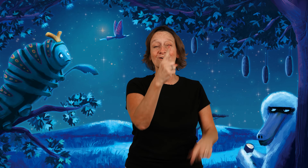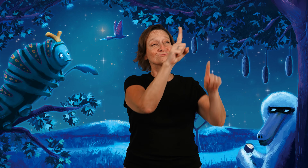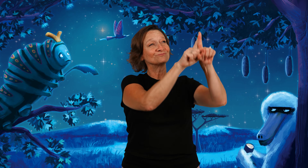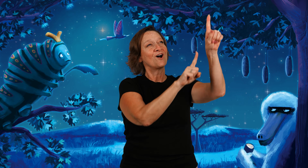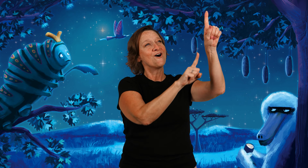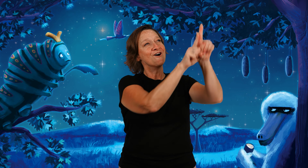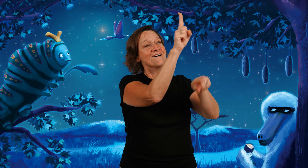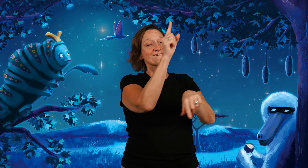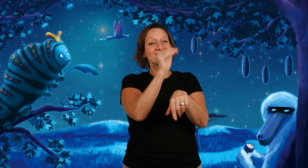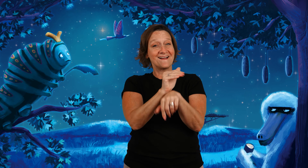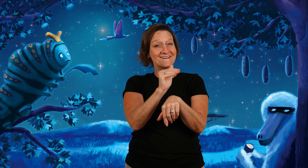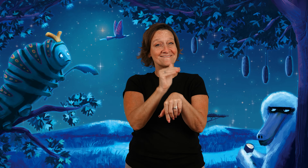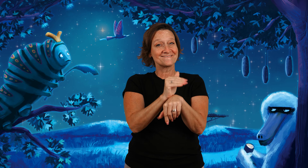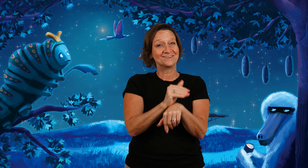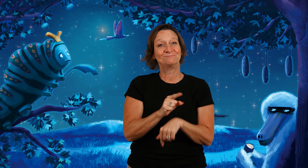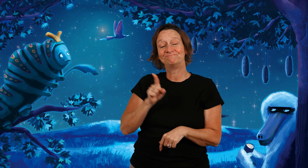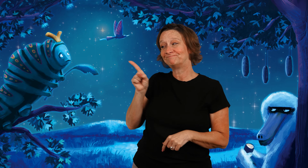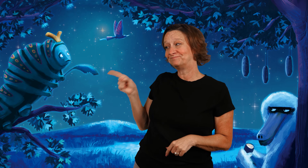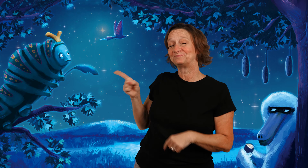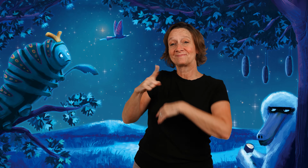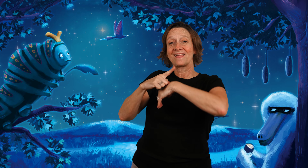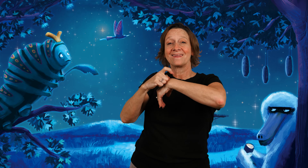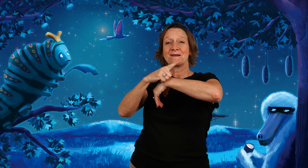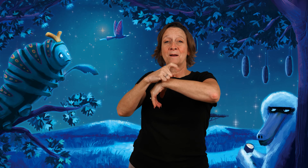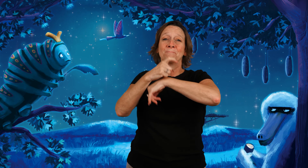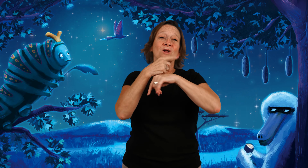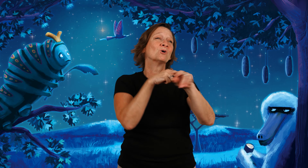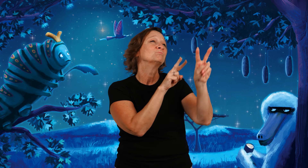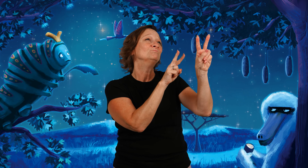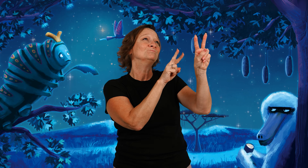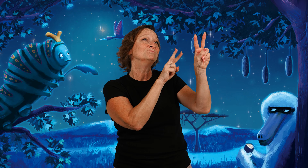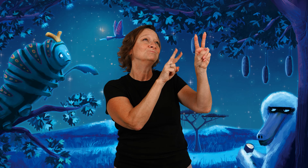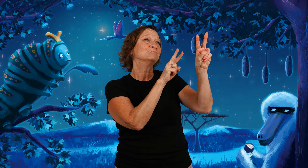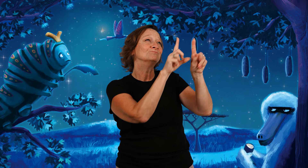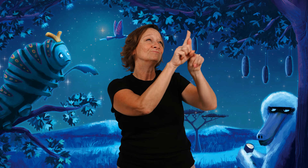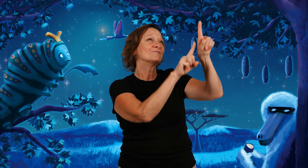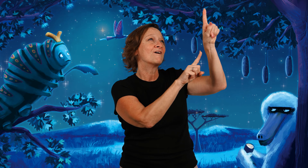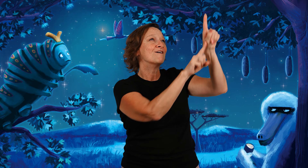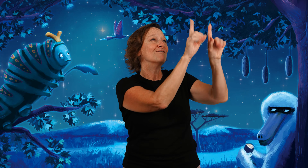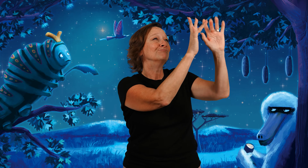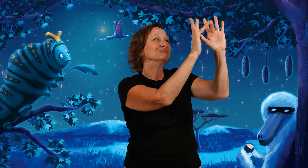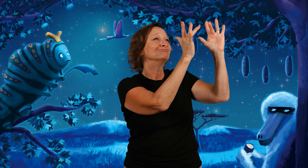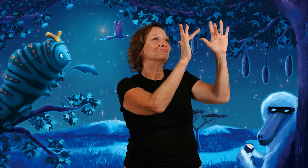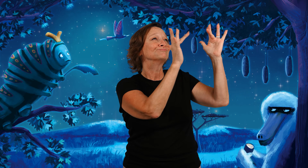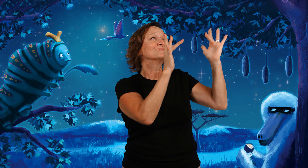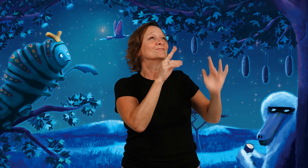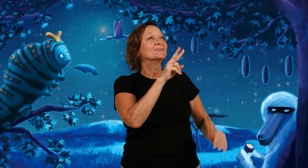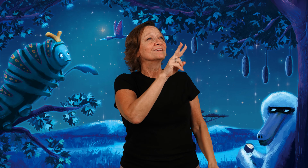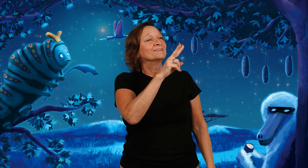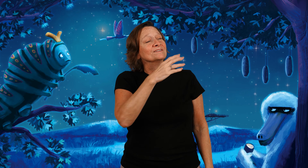It began one starry night when Caterpillar looked up at a twinkling star and whispered,